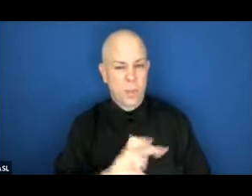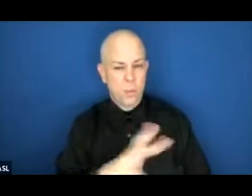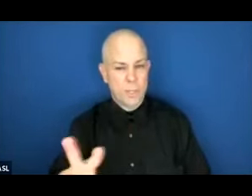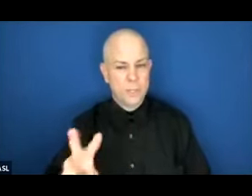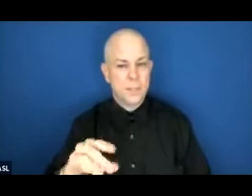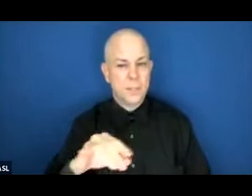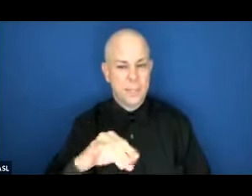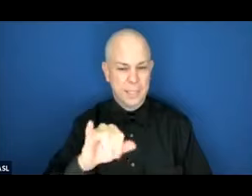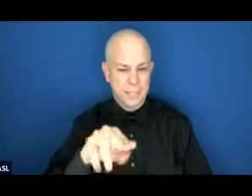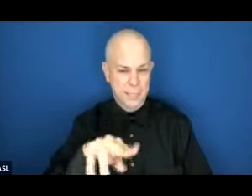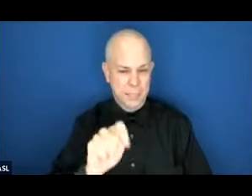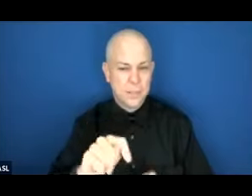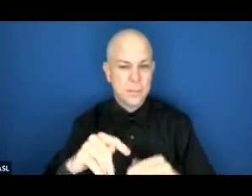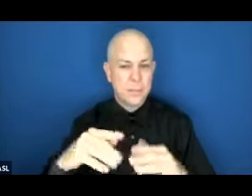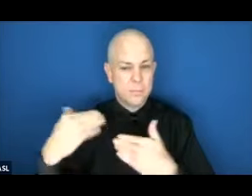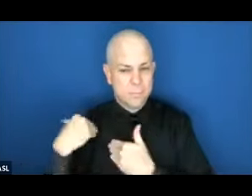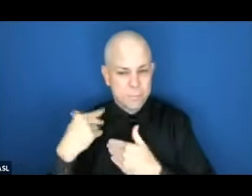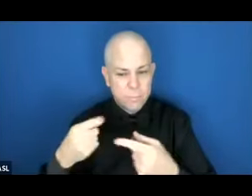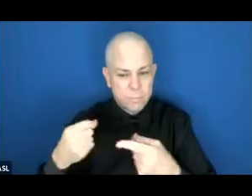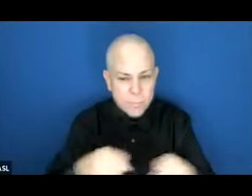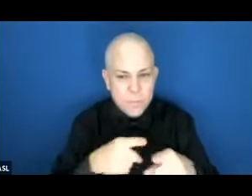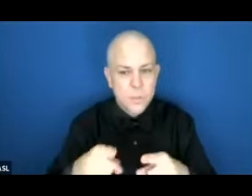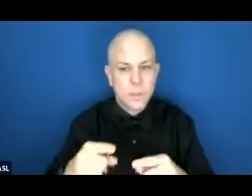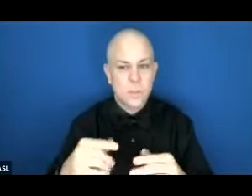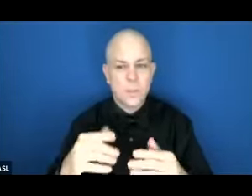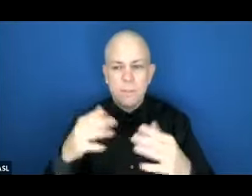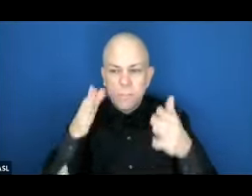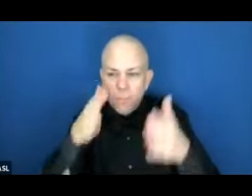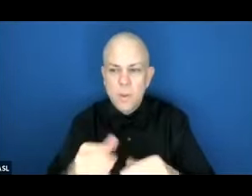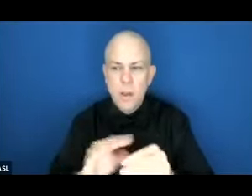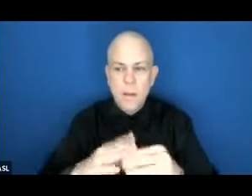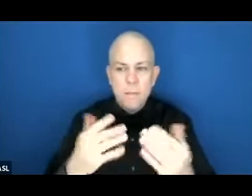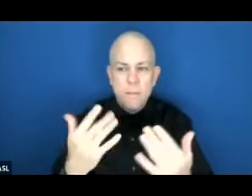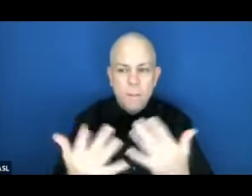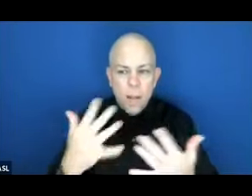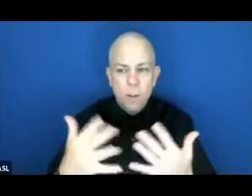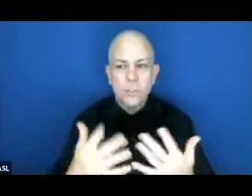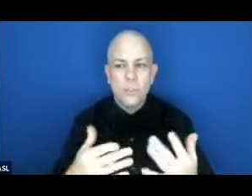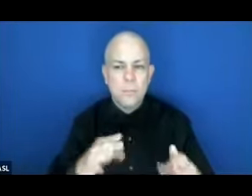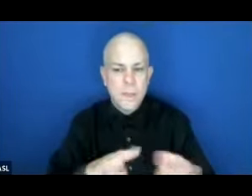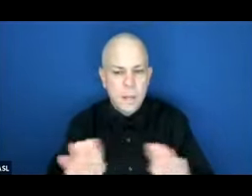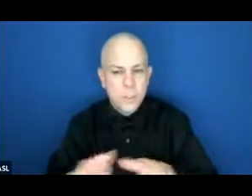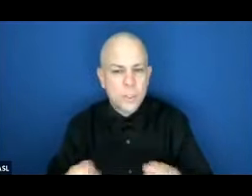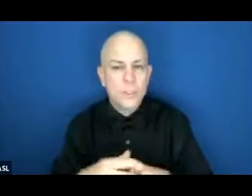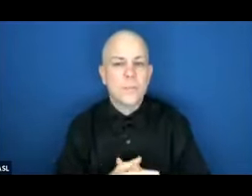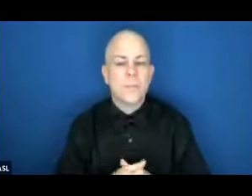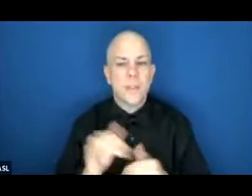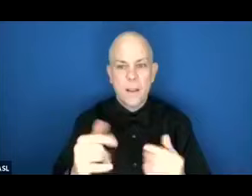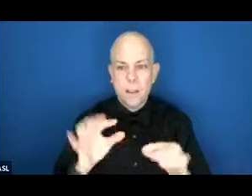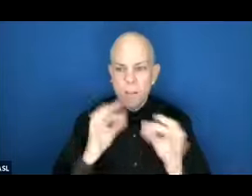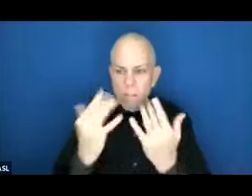going to go, how big it's going to get and how fast it's going to get there and you heard from operations that we had an increase in